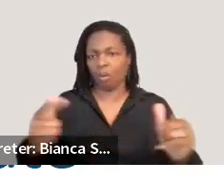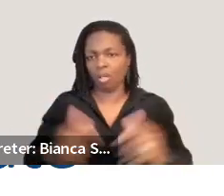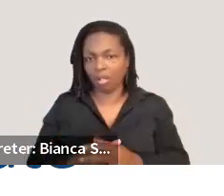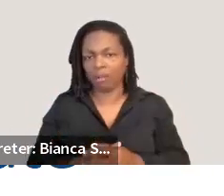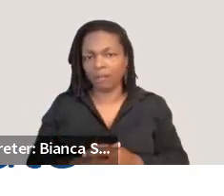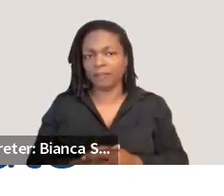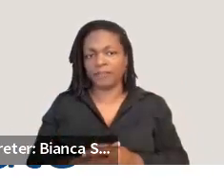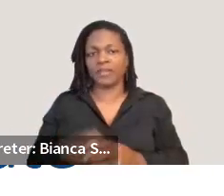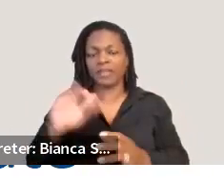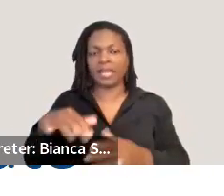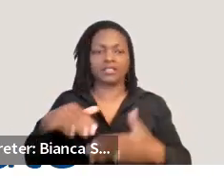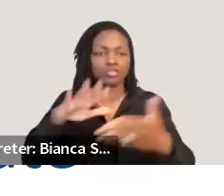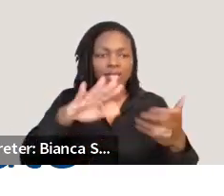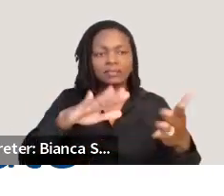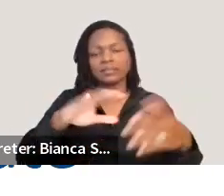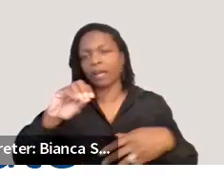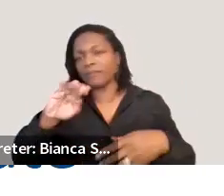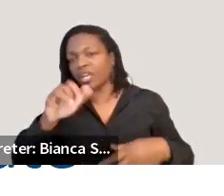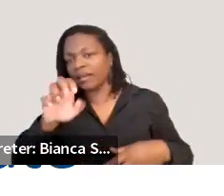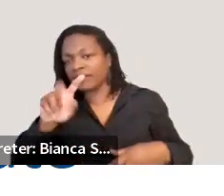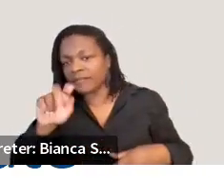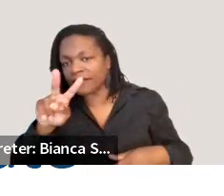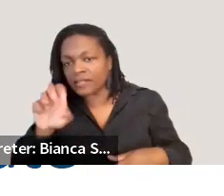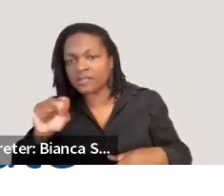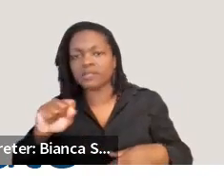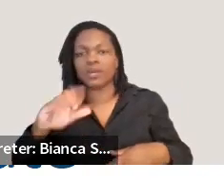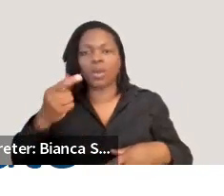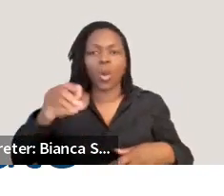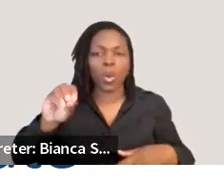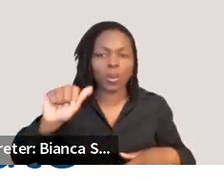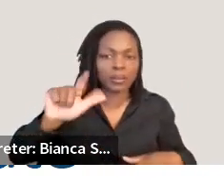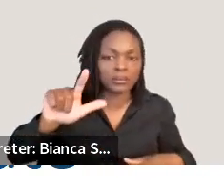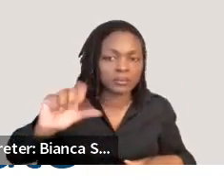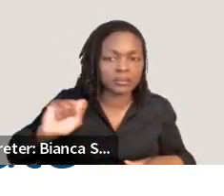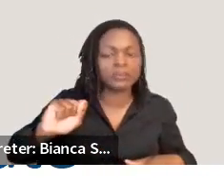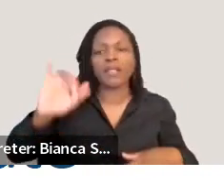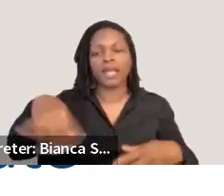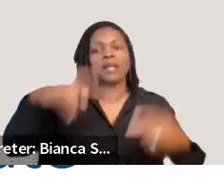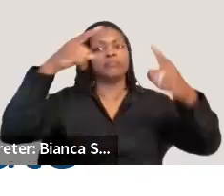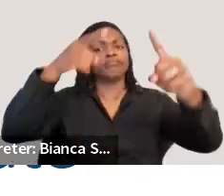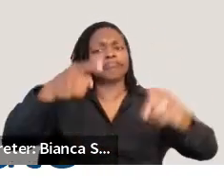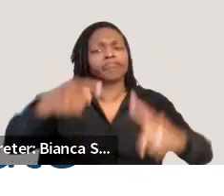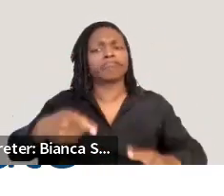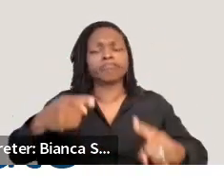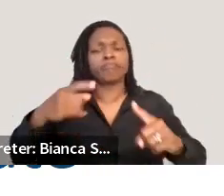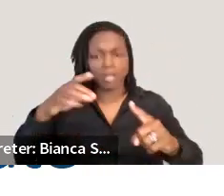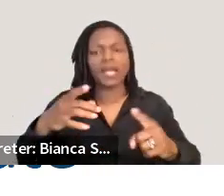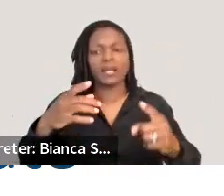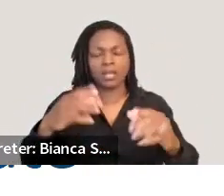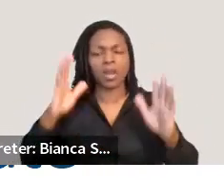To address those health issues and Hopefully, you know, ultimately end up with some type of improvement.